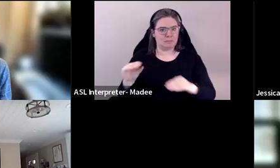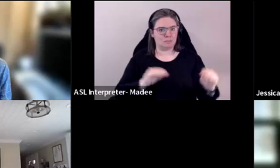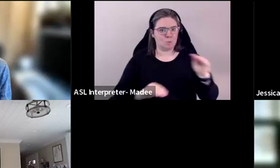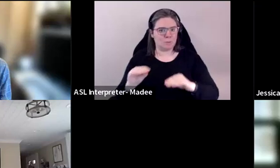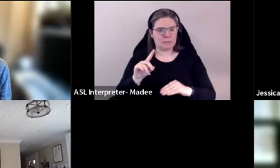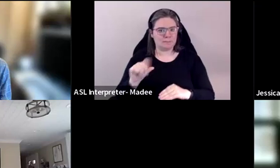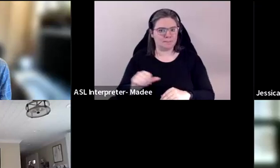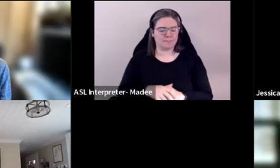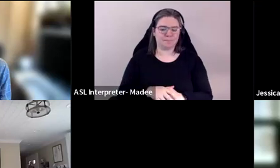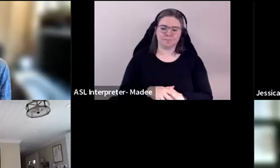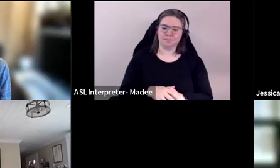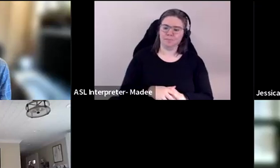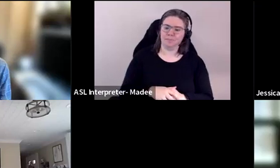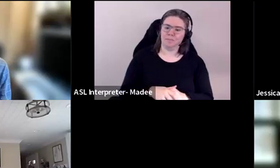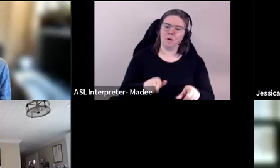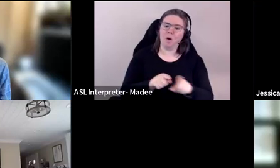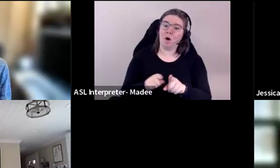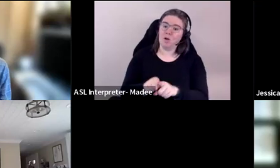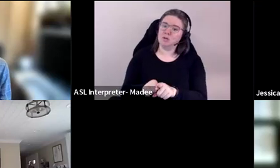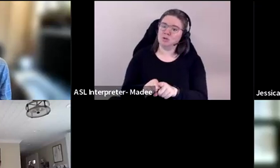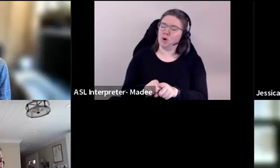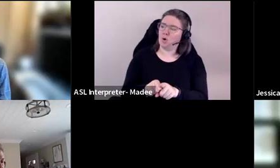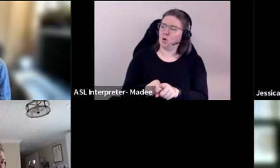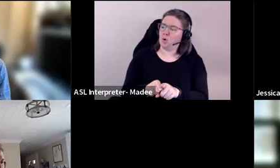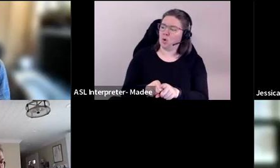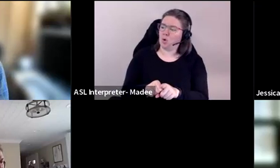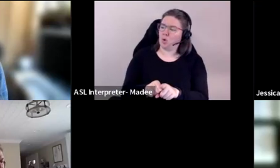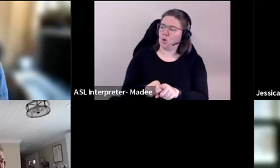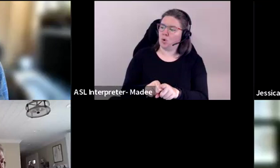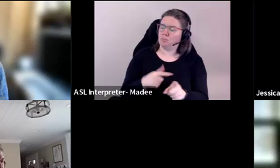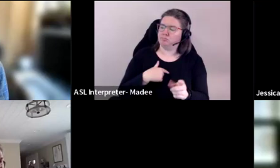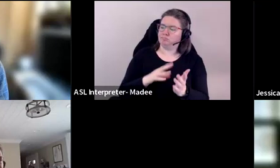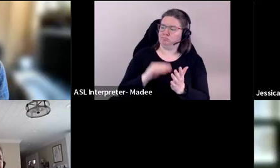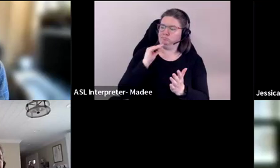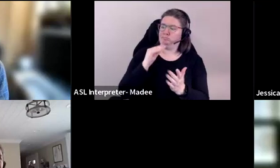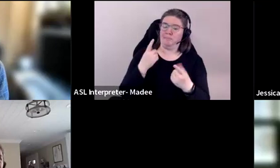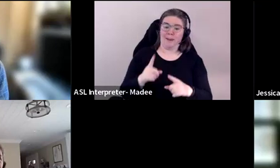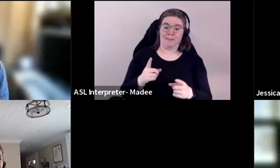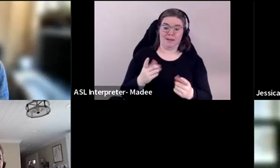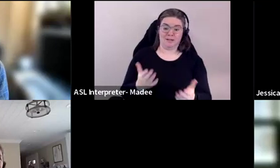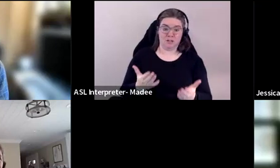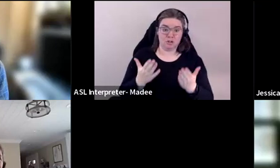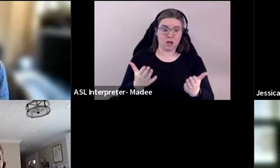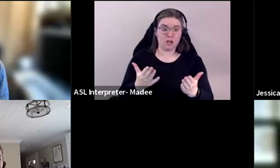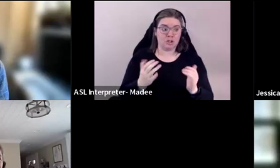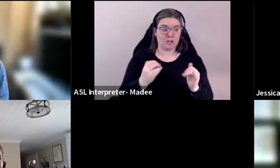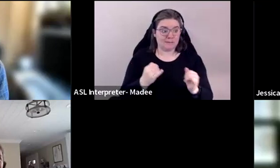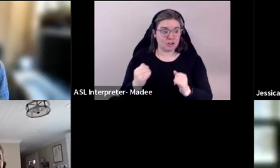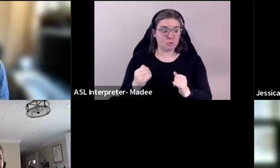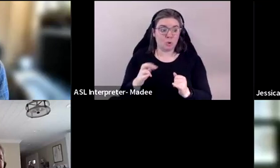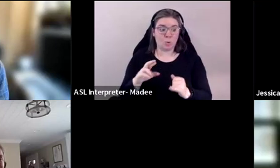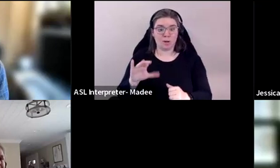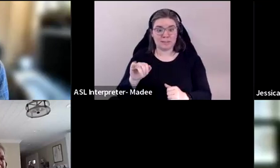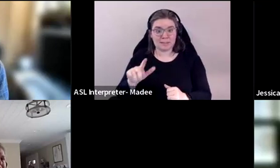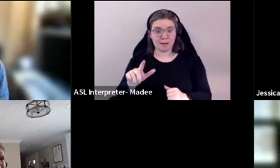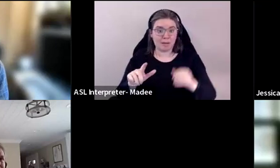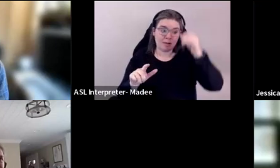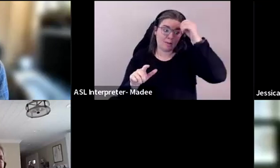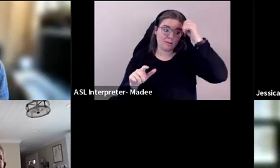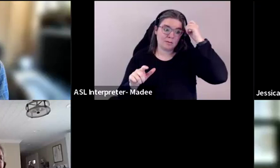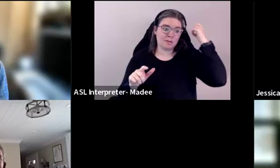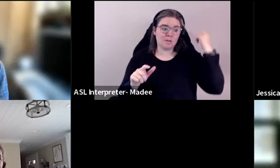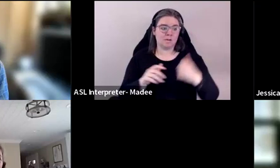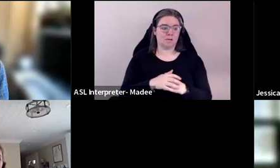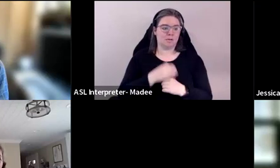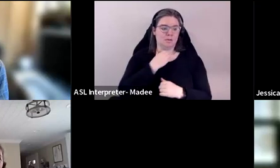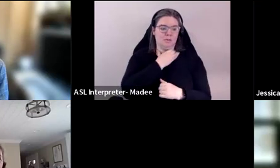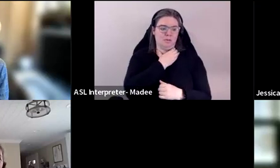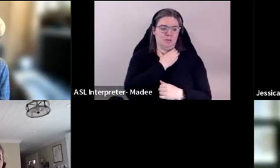Theresa Martinosky: was the suggestion that we, as individuals or as sales, or as other advocacy advocacy groups, encourage our consumers